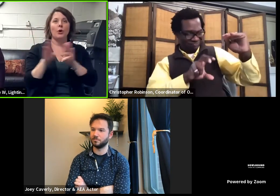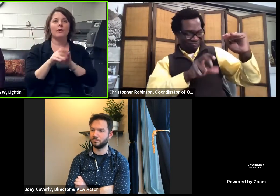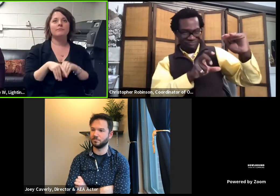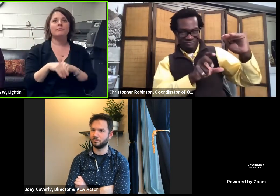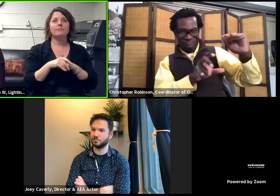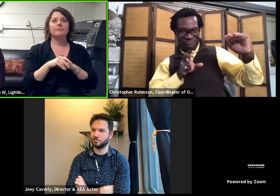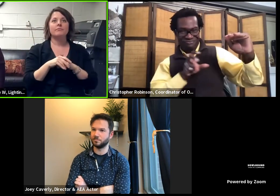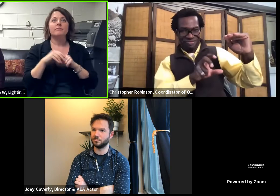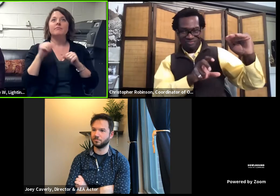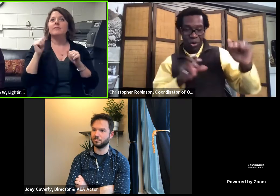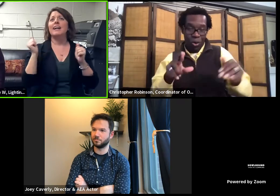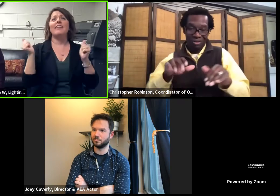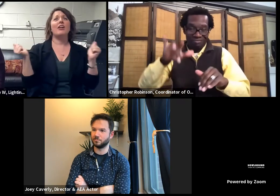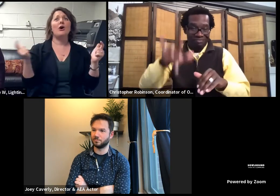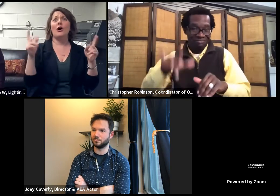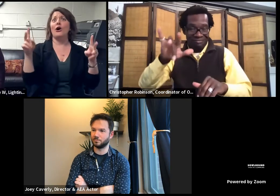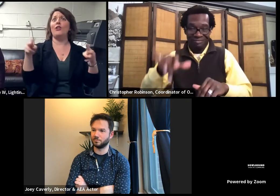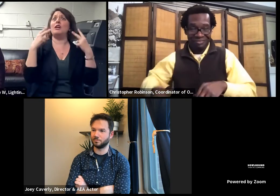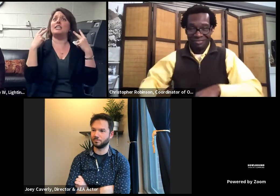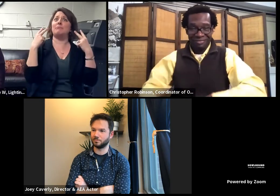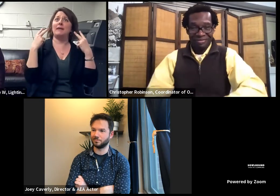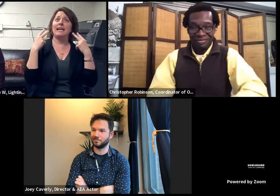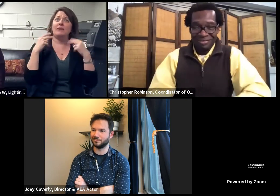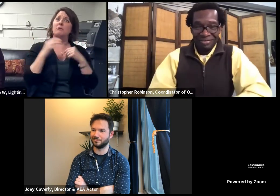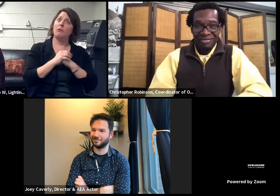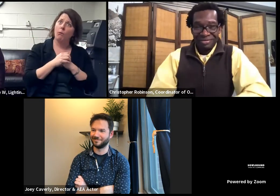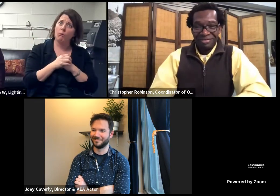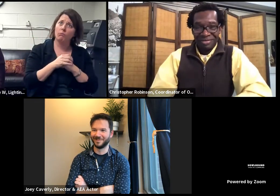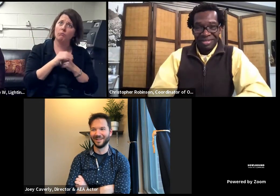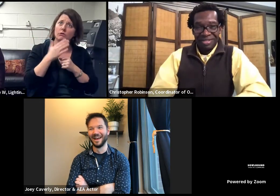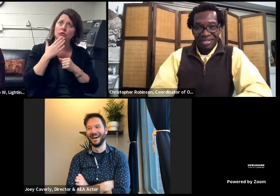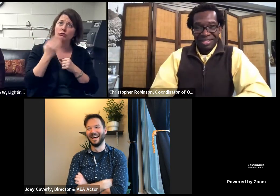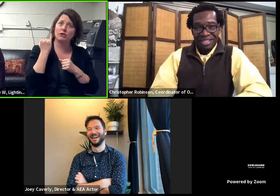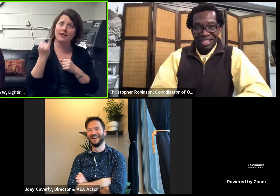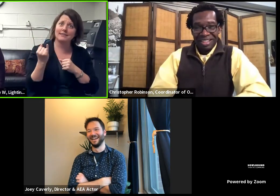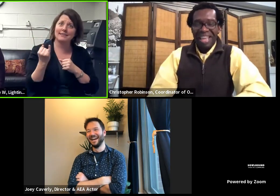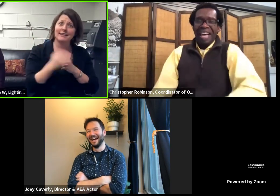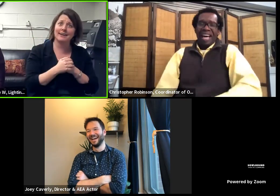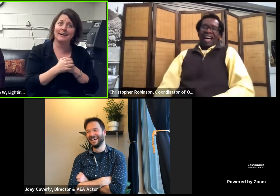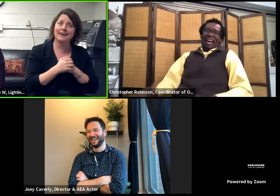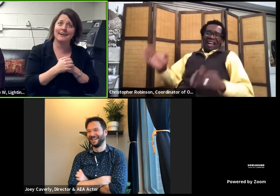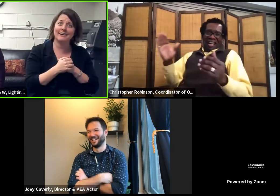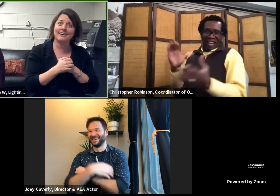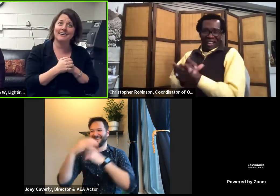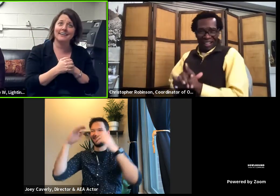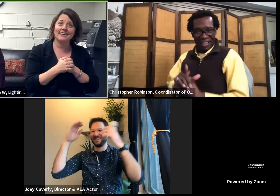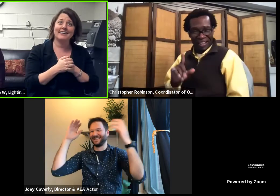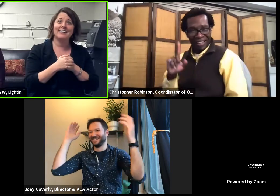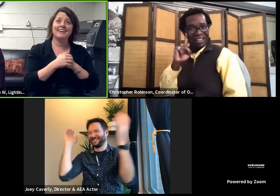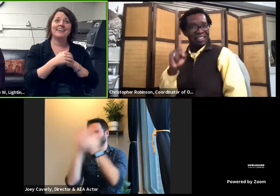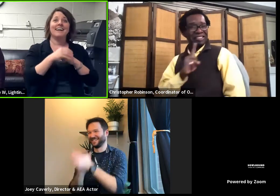It's a kind of door. Yeah, yeah, one of the little ones with a handle on it, right? All of them looked at me and they said, "Oh, my gosh, what a great idea."